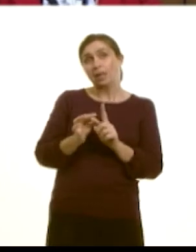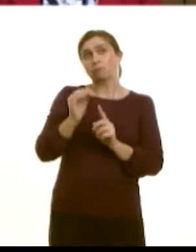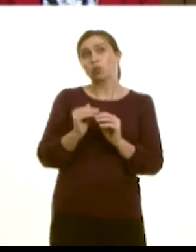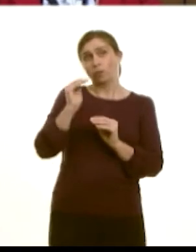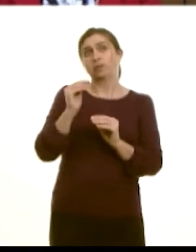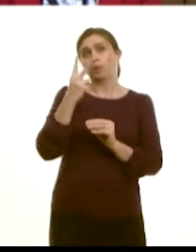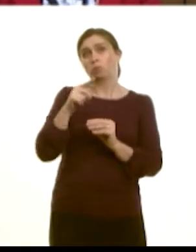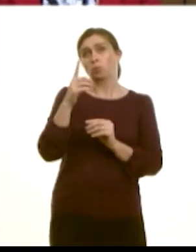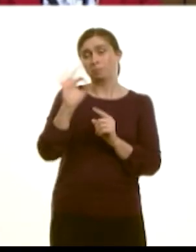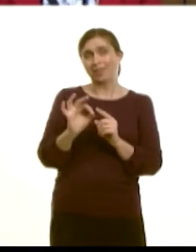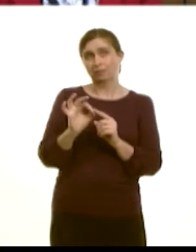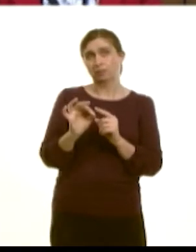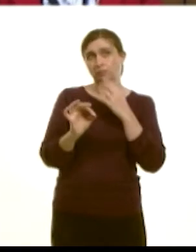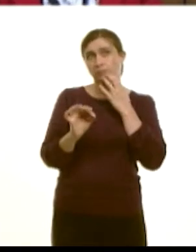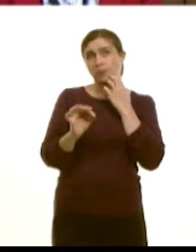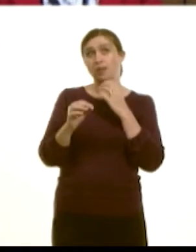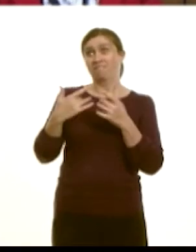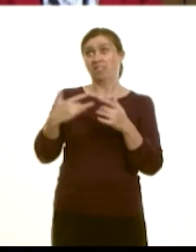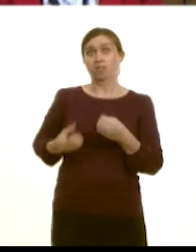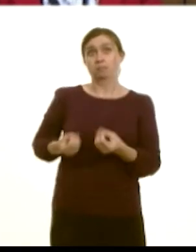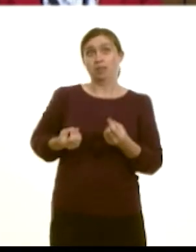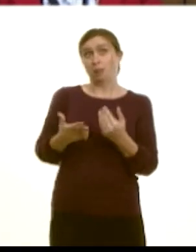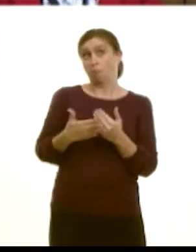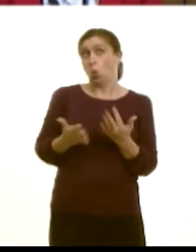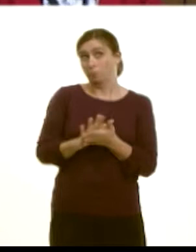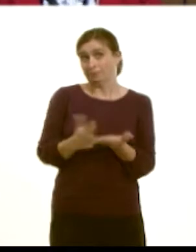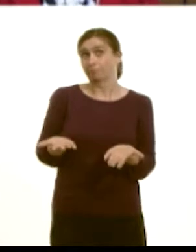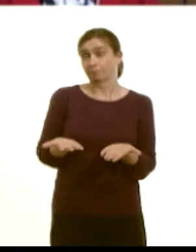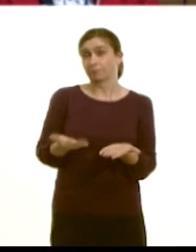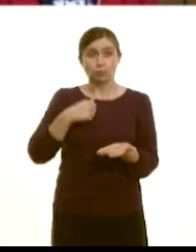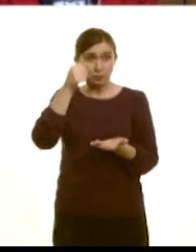So, we know that Wales is more and more on the map, and, of course, I have no doubt that